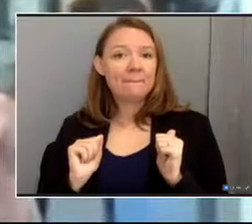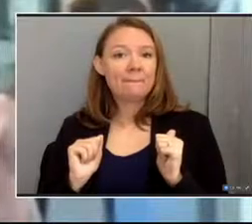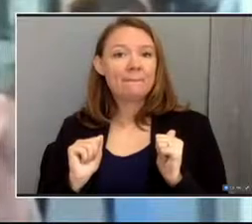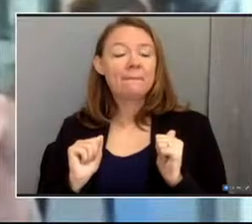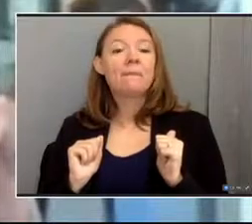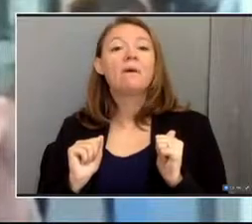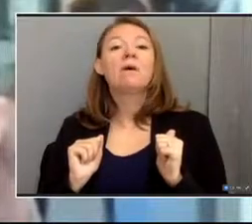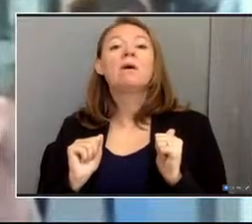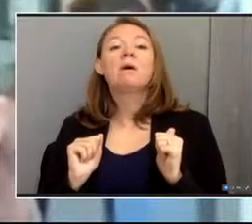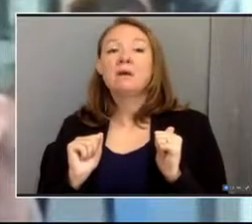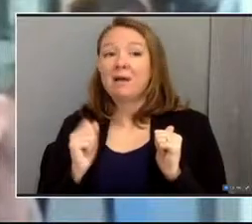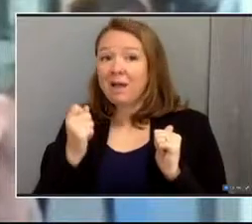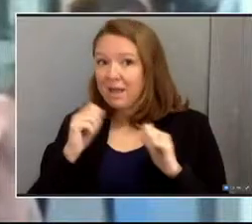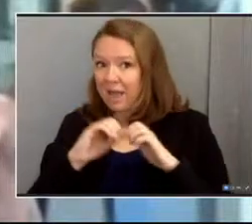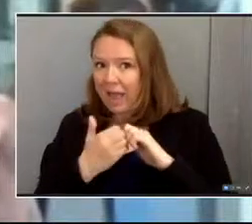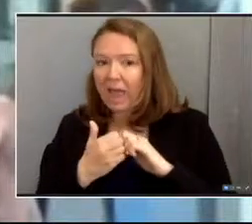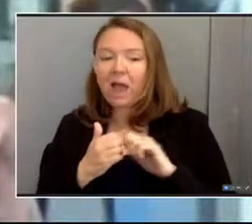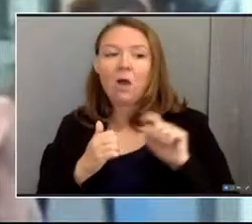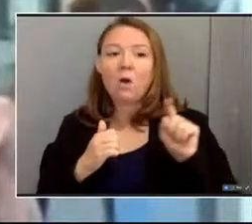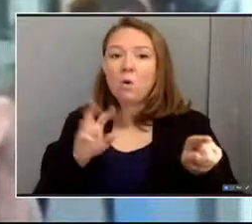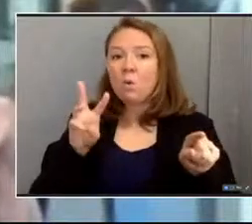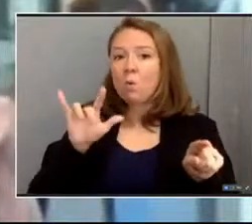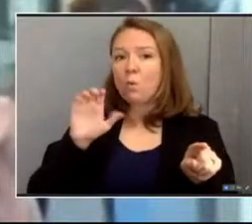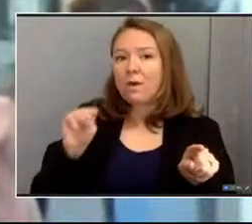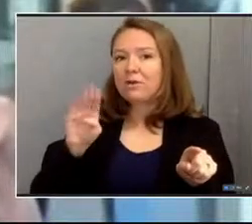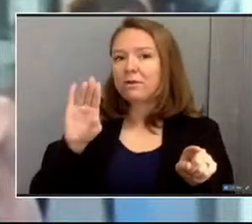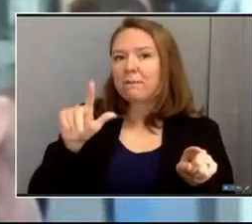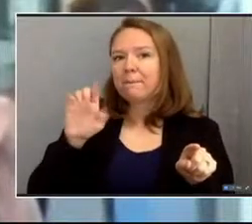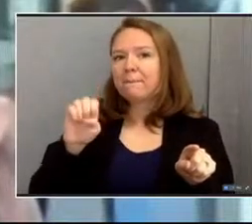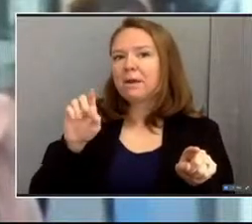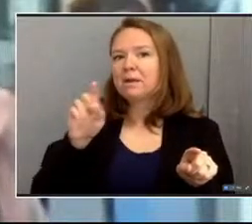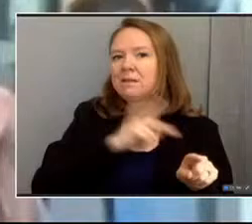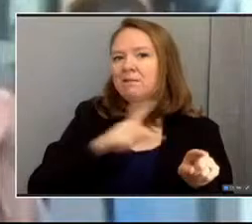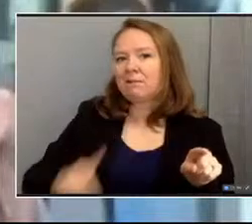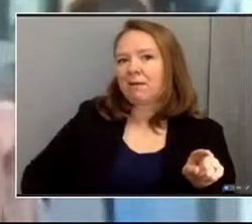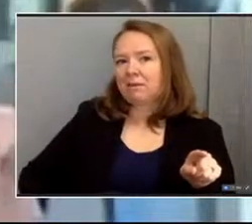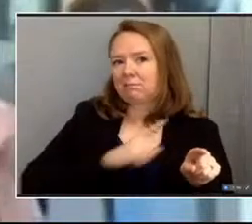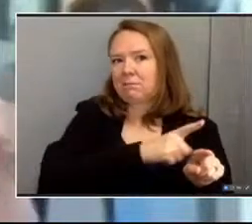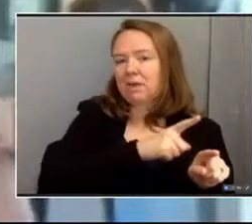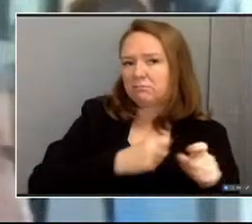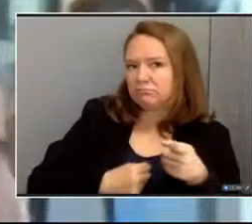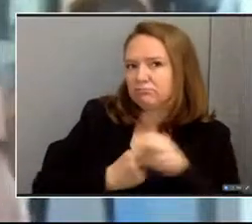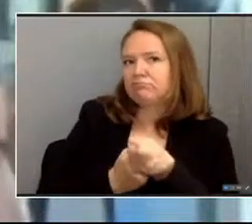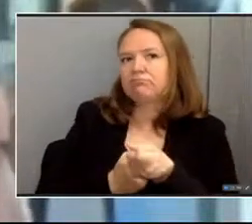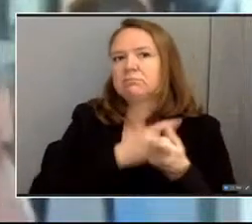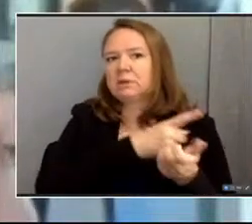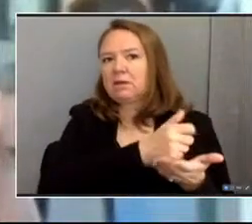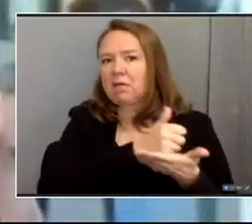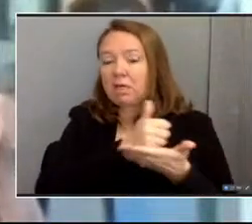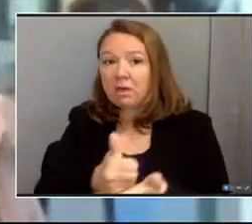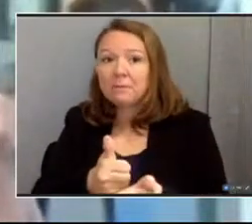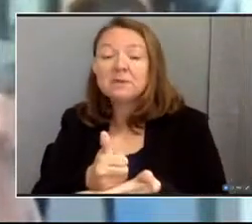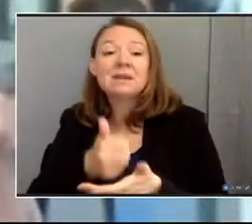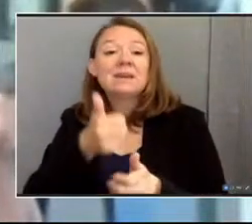connections that each one of those stops, three to four maybe performances per city and town,